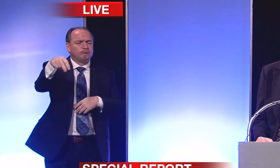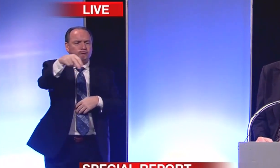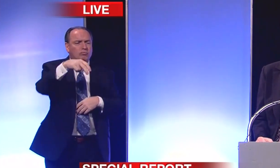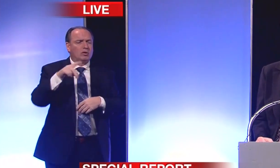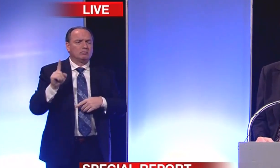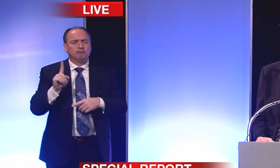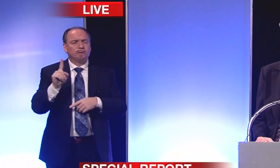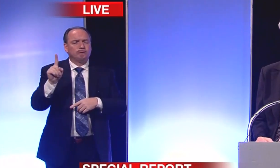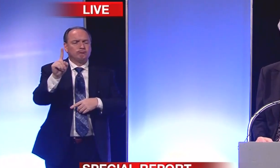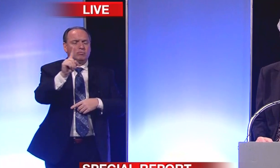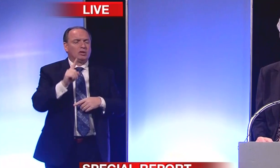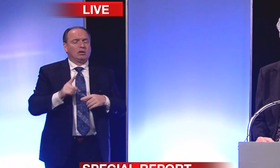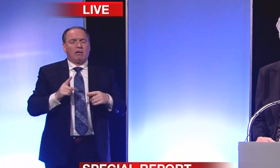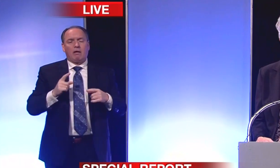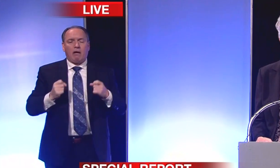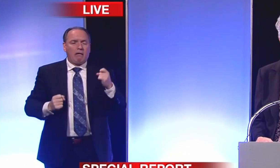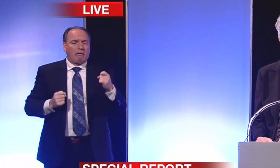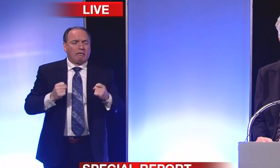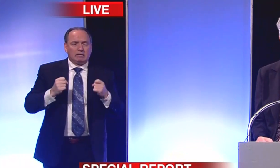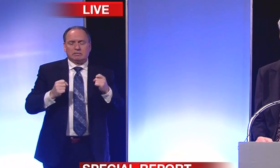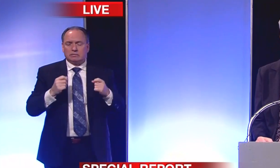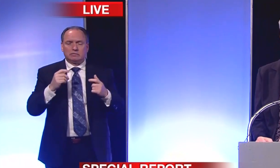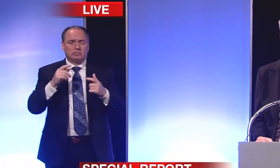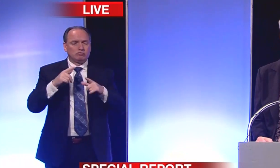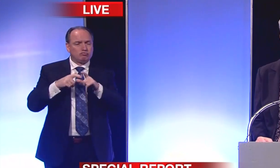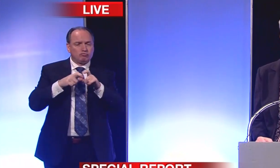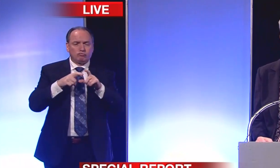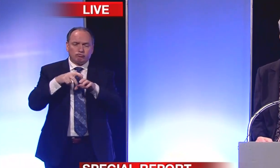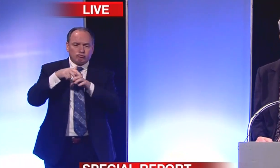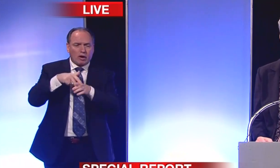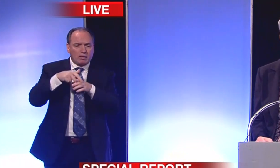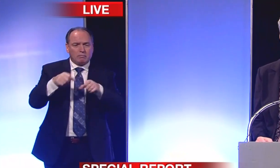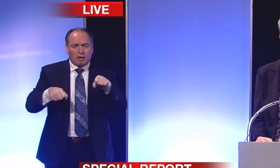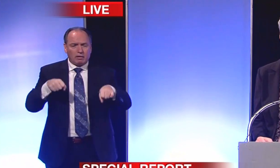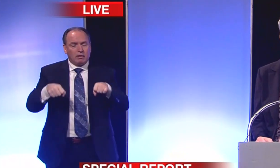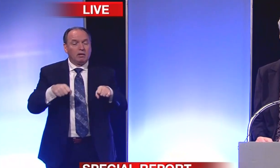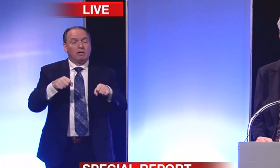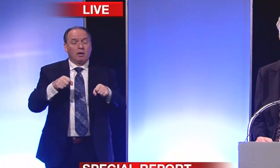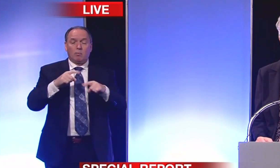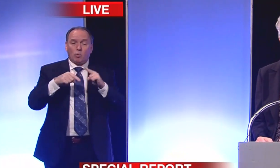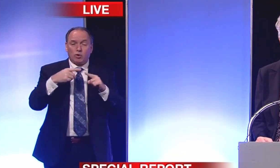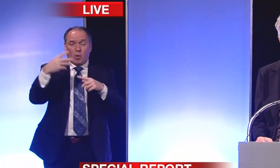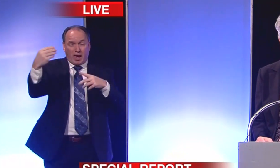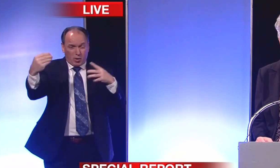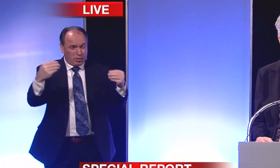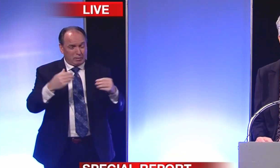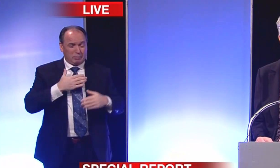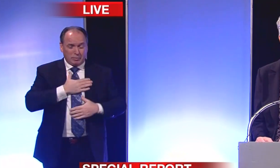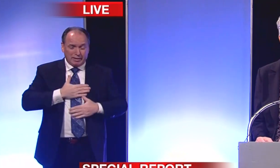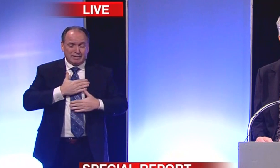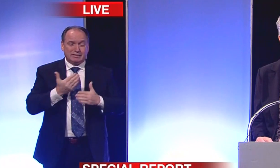THEIR SAFETY, SANITATION AND ESSENTIAL OPERATION OF THEIR RESIDENCE. YOU CAN STILL ENGAGE IN OUTDOOR ACTIVITIES.